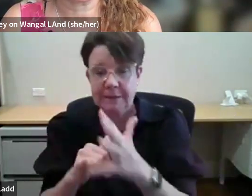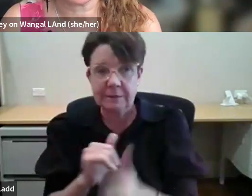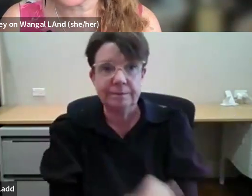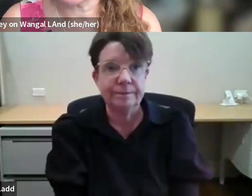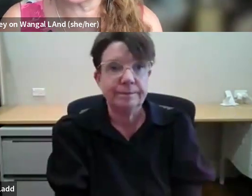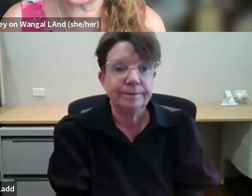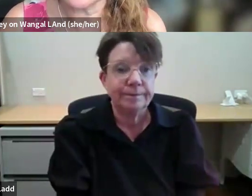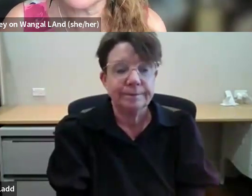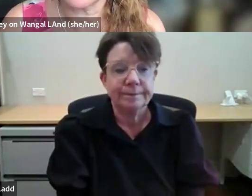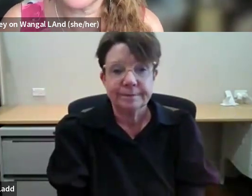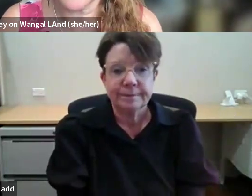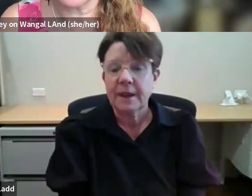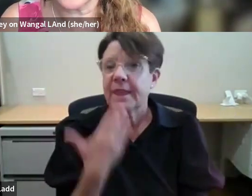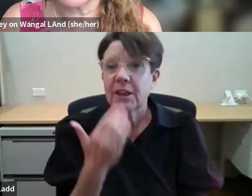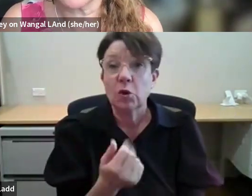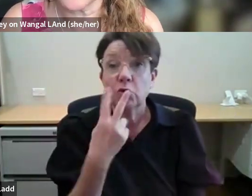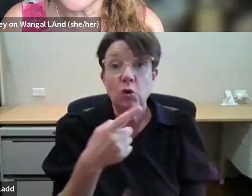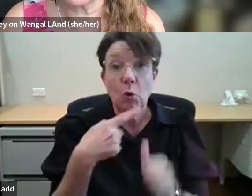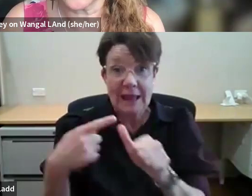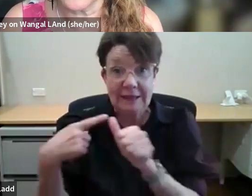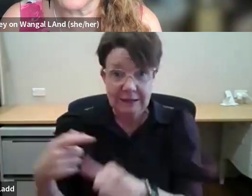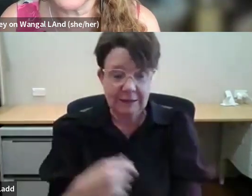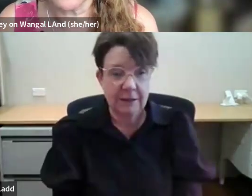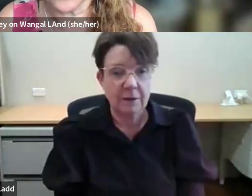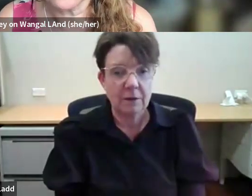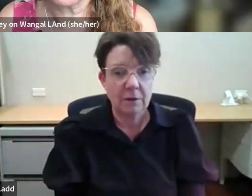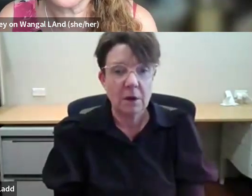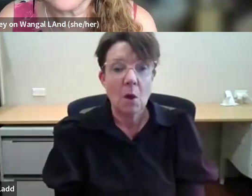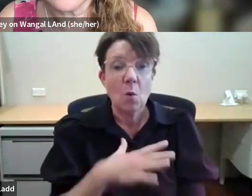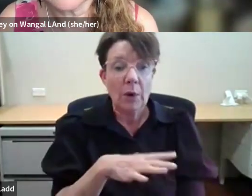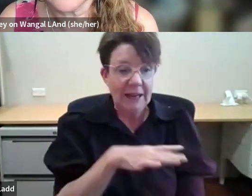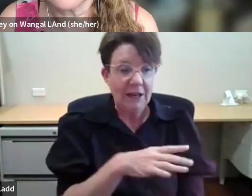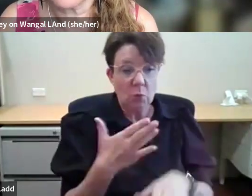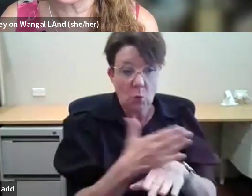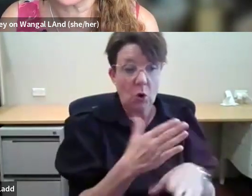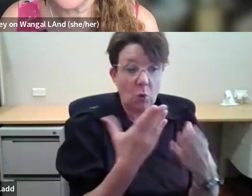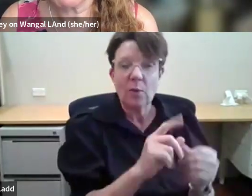We need to work with what we have got to a certain extent, so absolutely they are